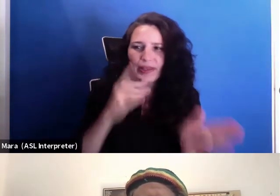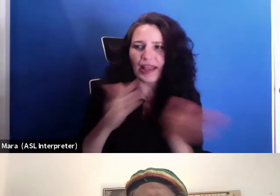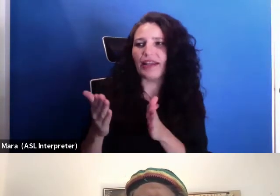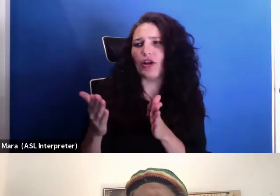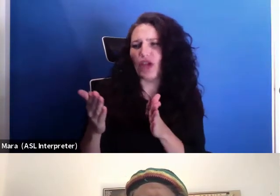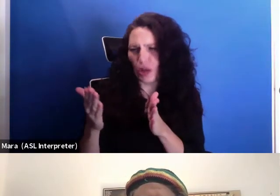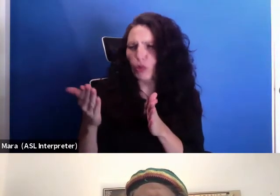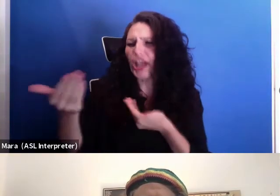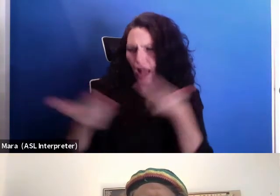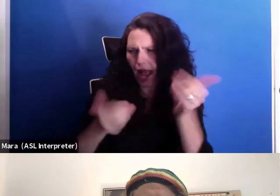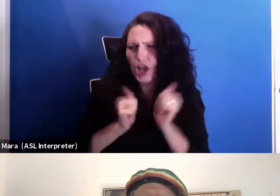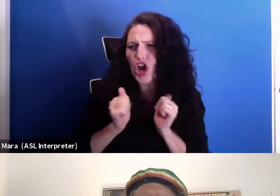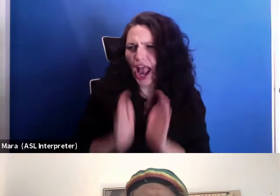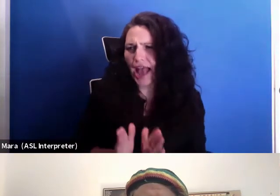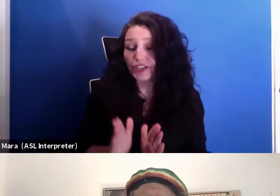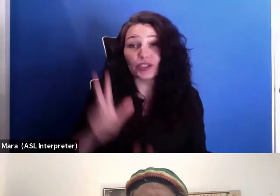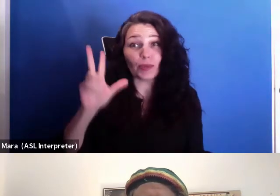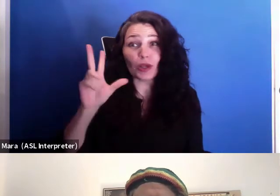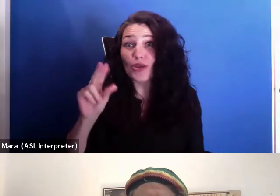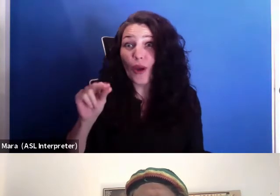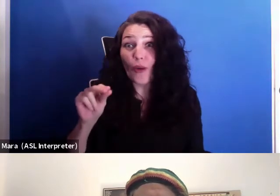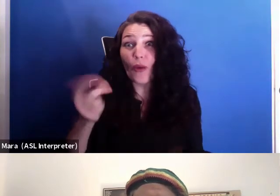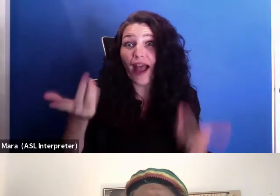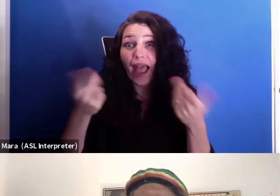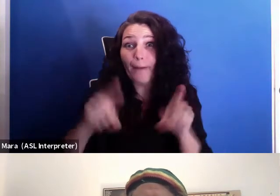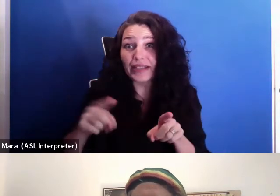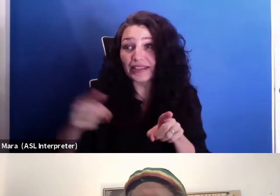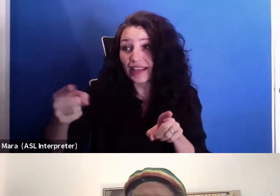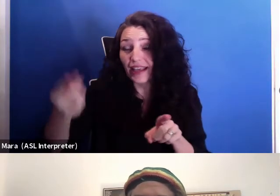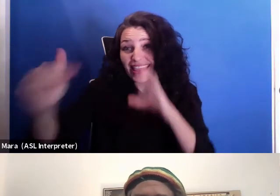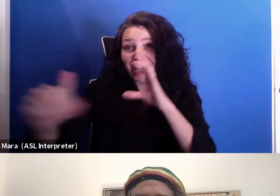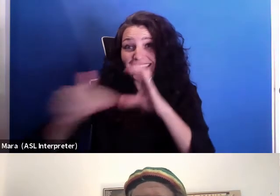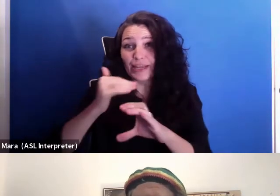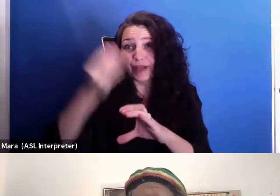yes, we have five and a half hours of footage, we're midway through transferring it.